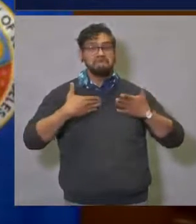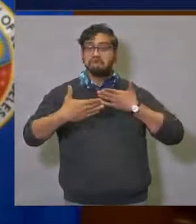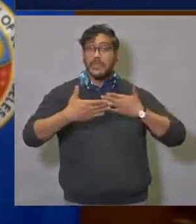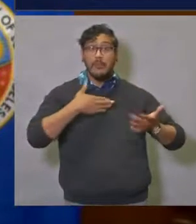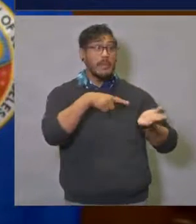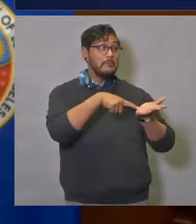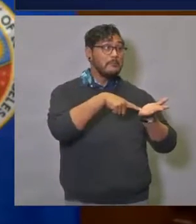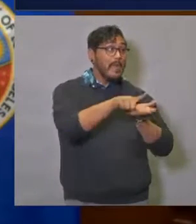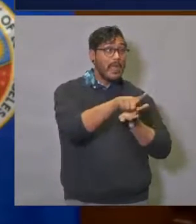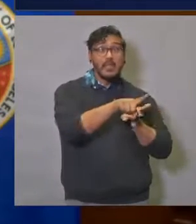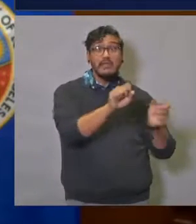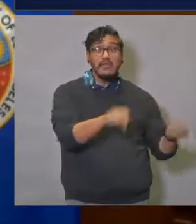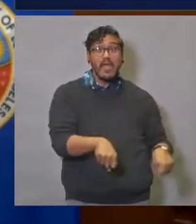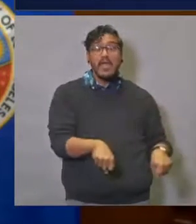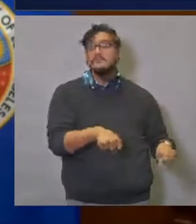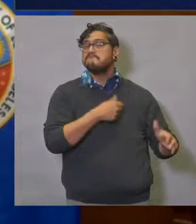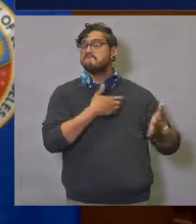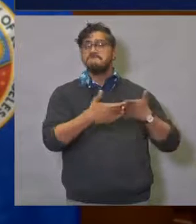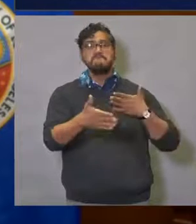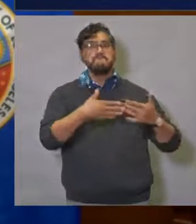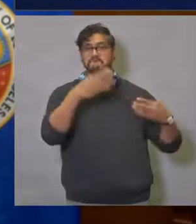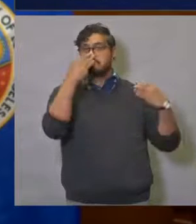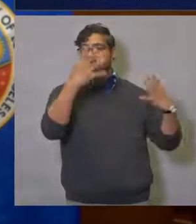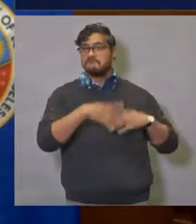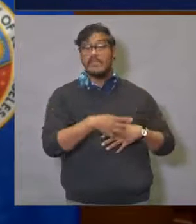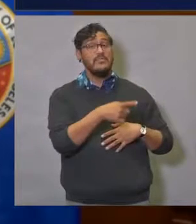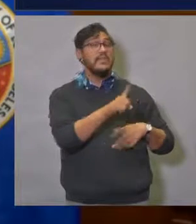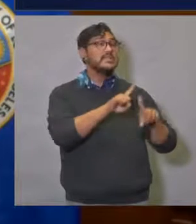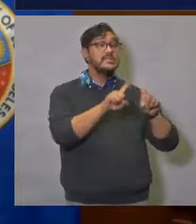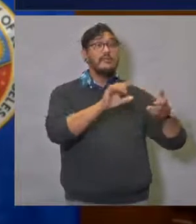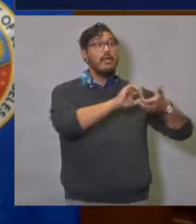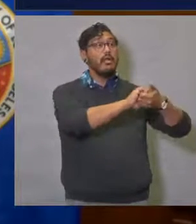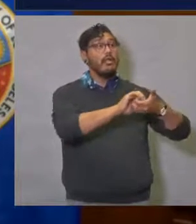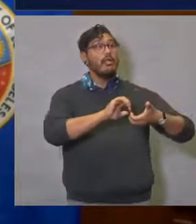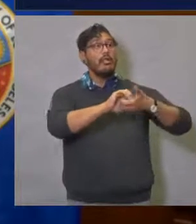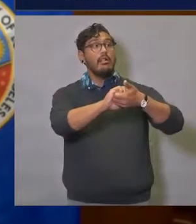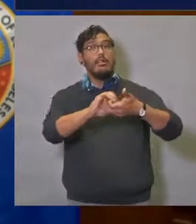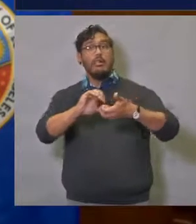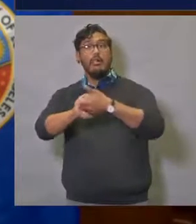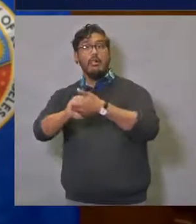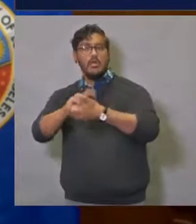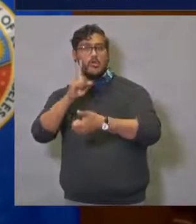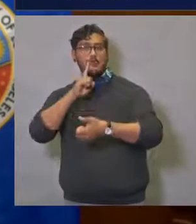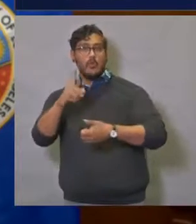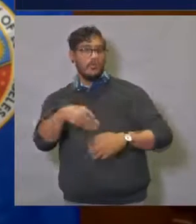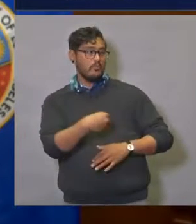INSURANCE OR DOCUMENTATION STATUS OR THEIR ABILITY TO PAY.